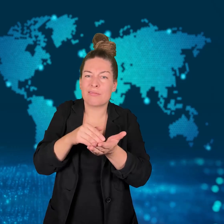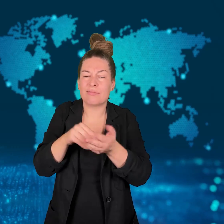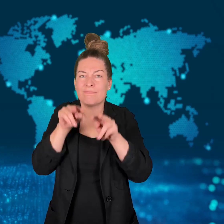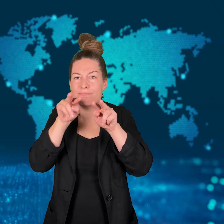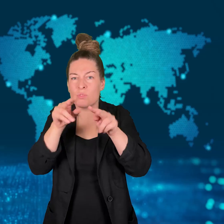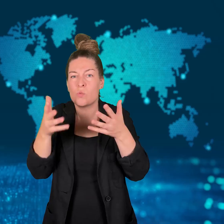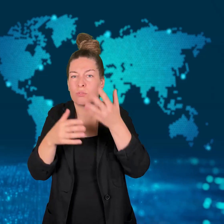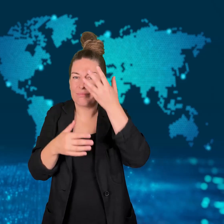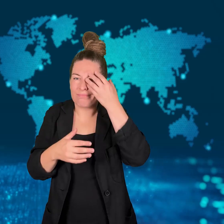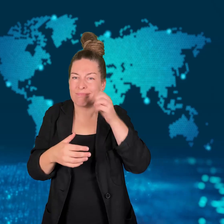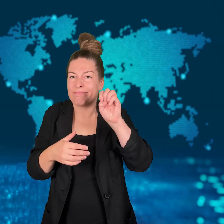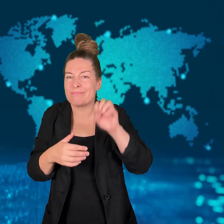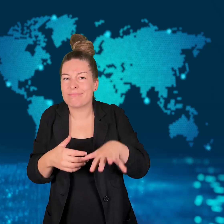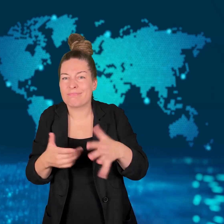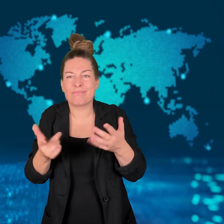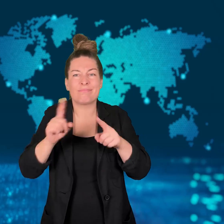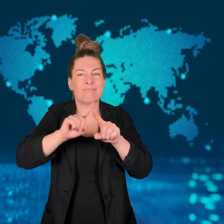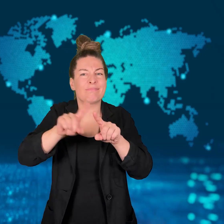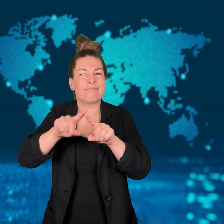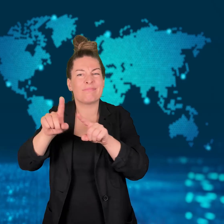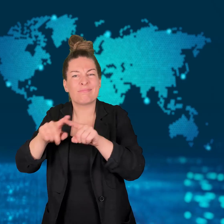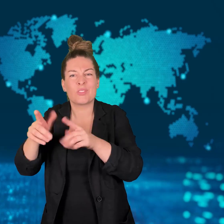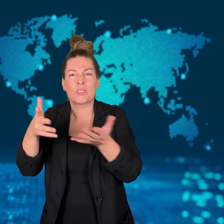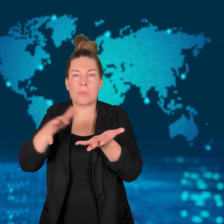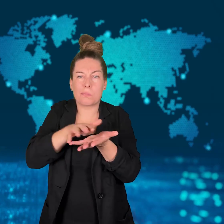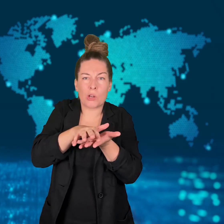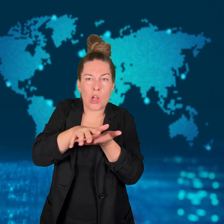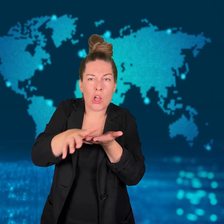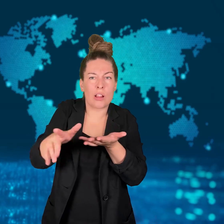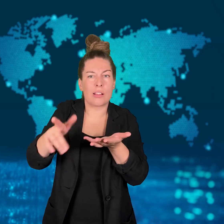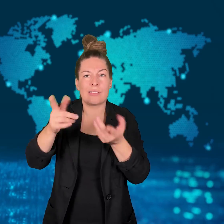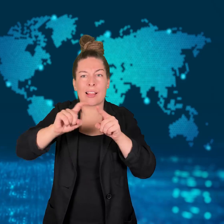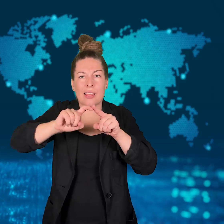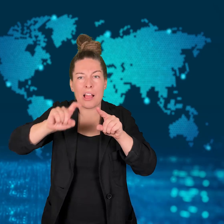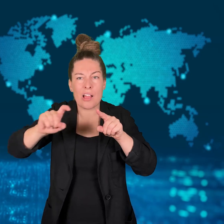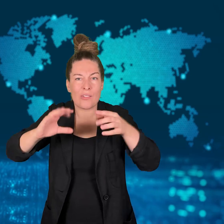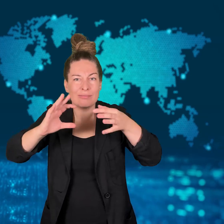It has been common to treat certain types of vision loss,